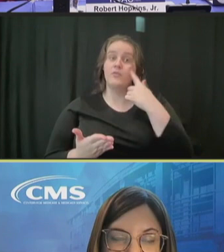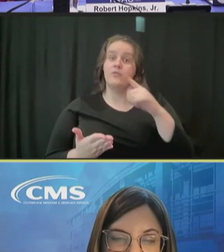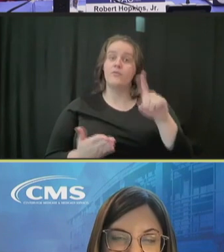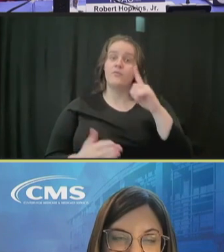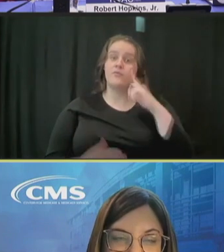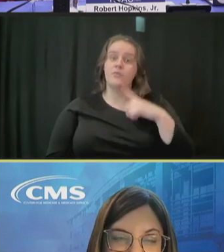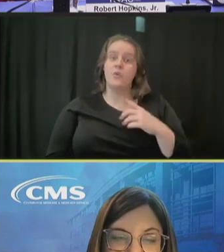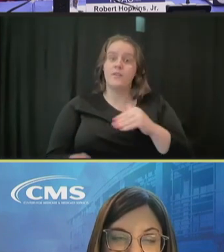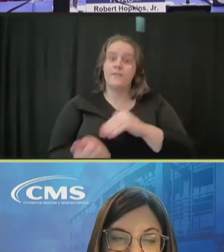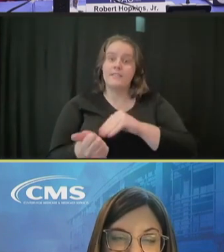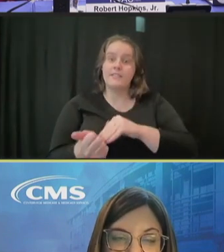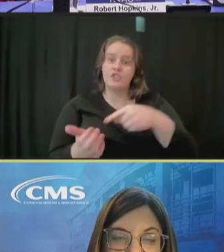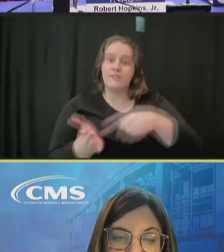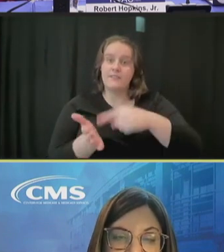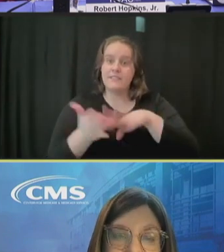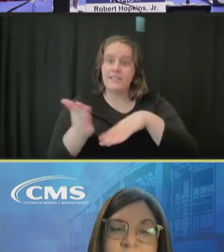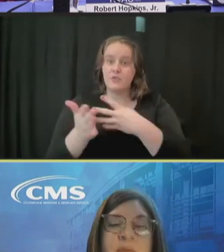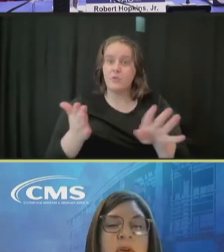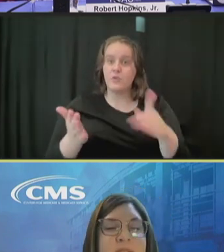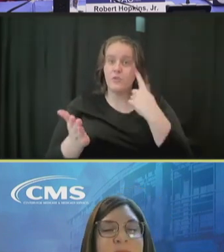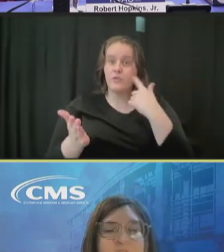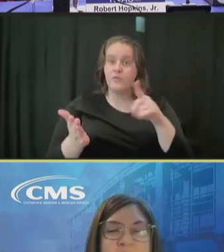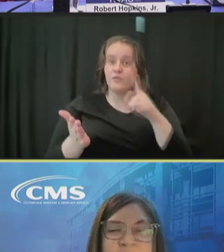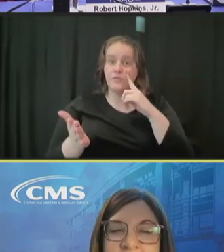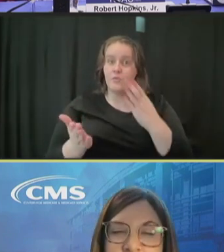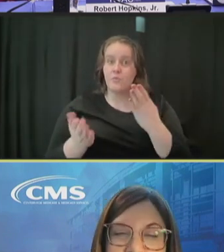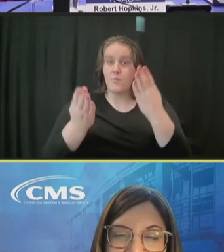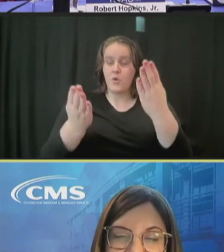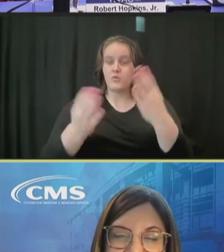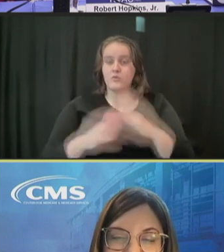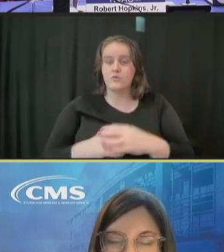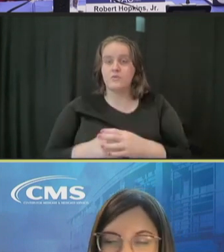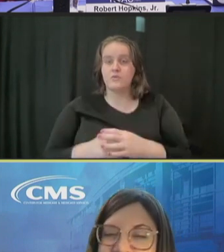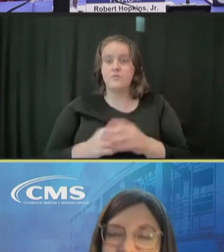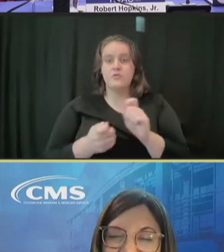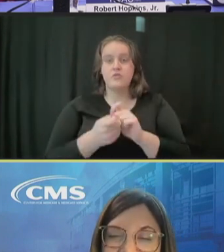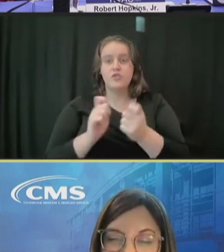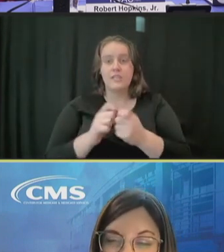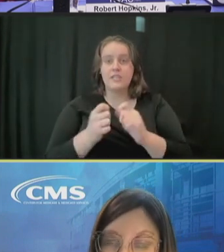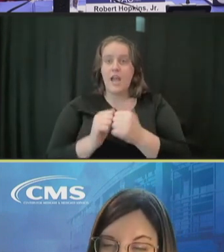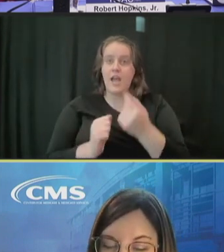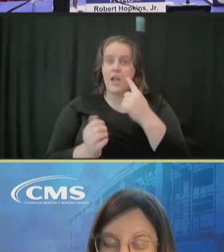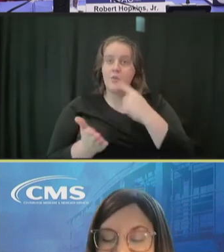Proposed Rule. We proposed some changes for how we pay for vaccines in rural health clinics,